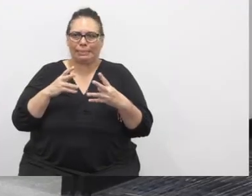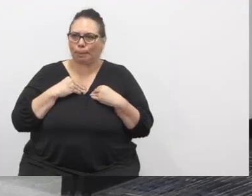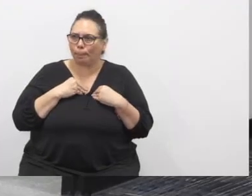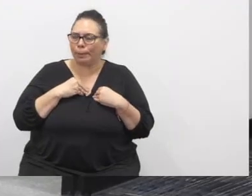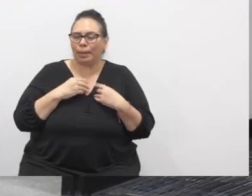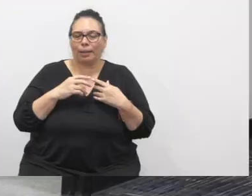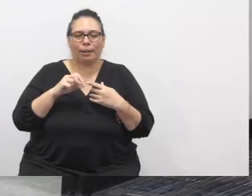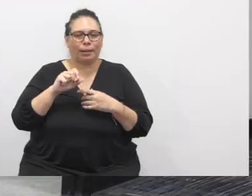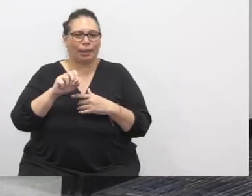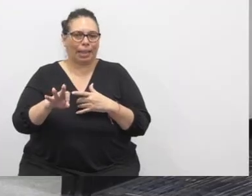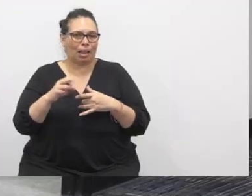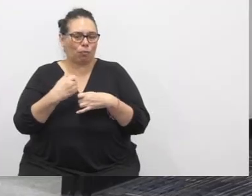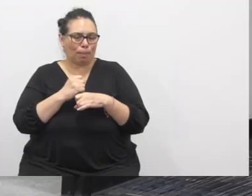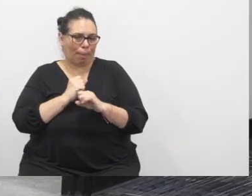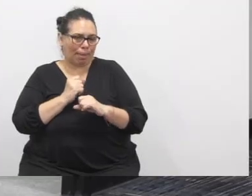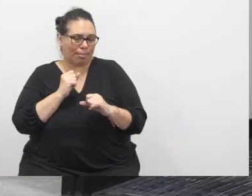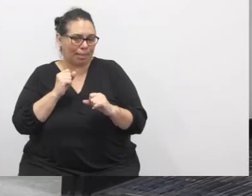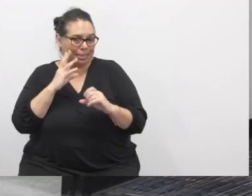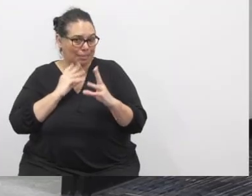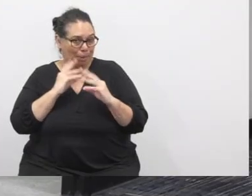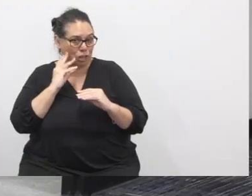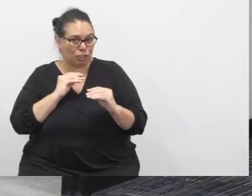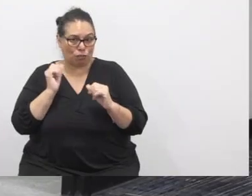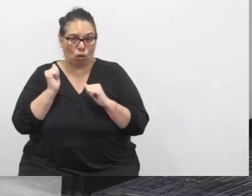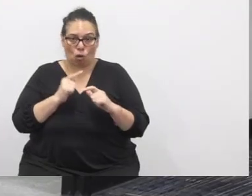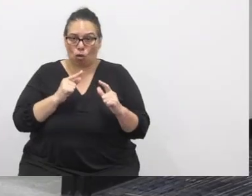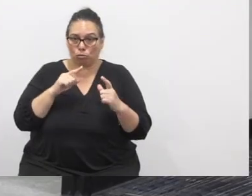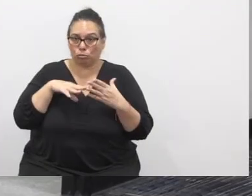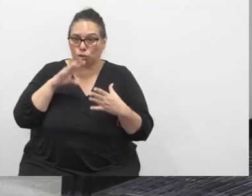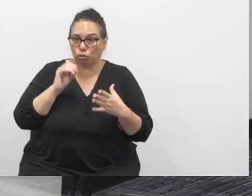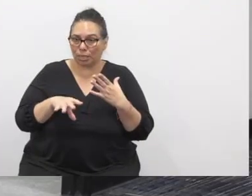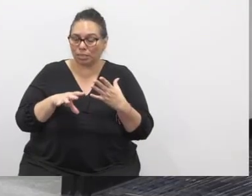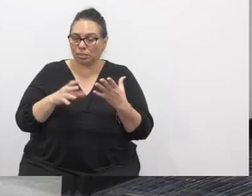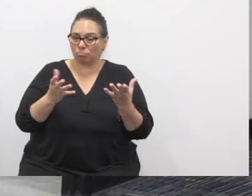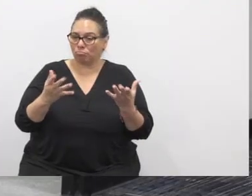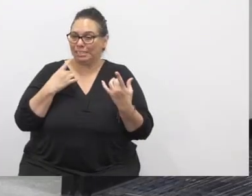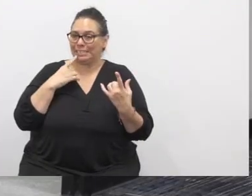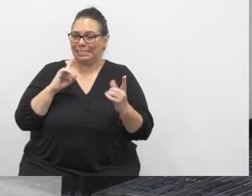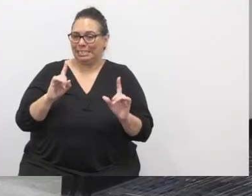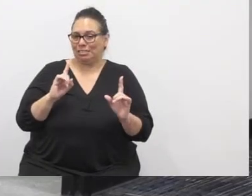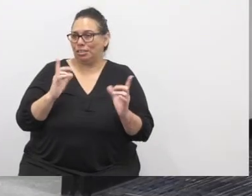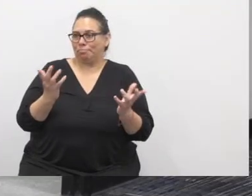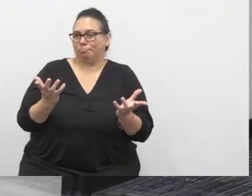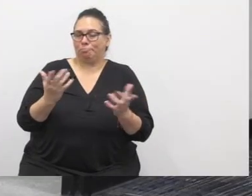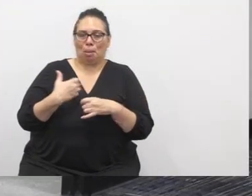if we make that the experience for every single student, we successfully made that the RSVP experience